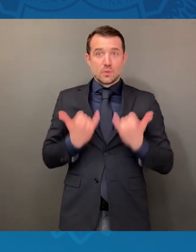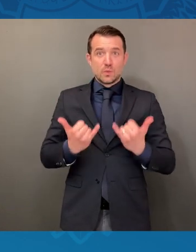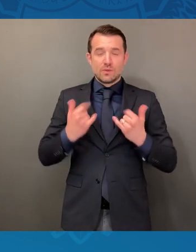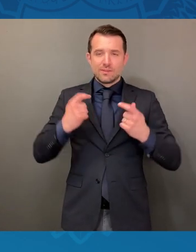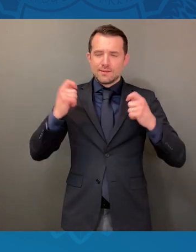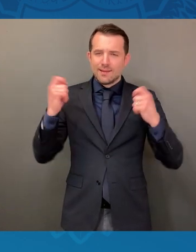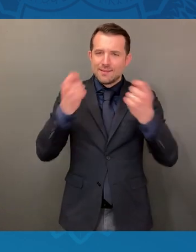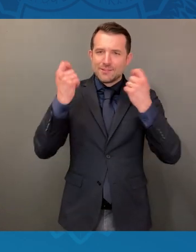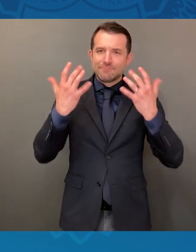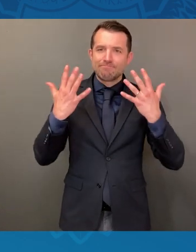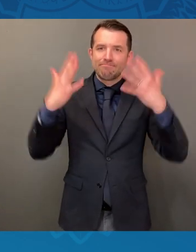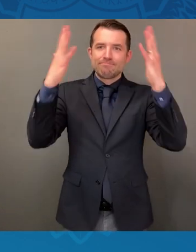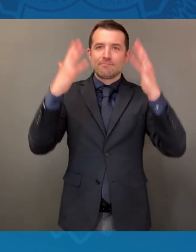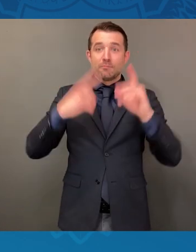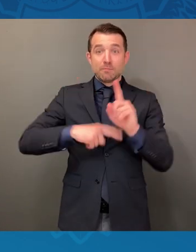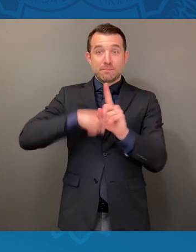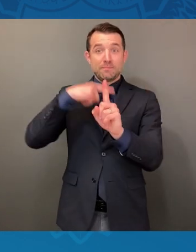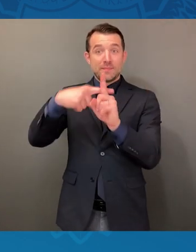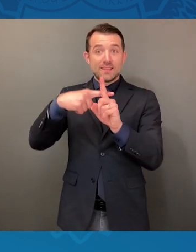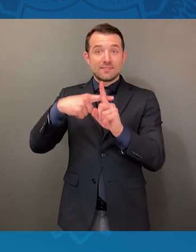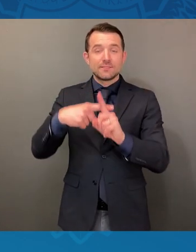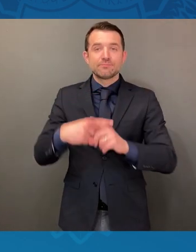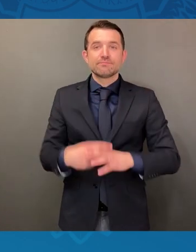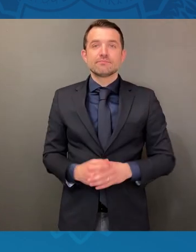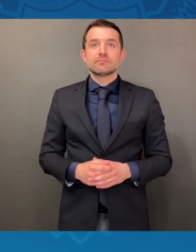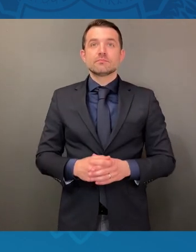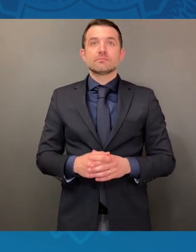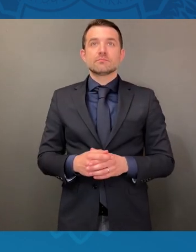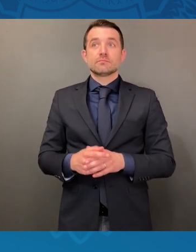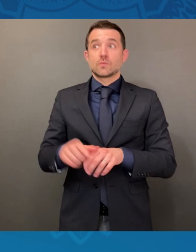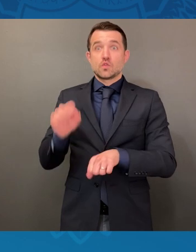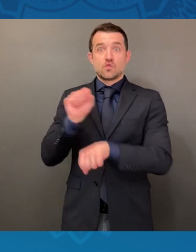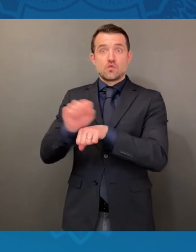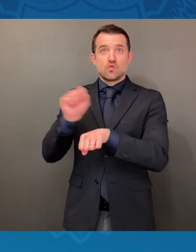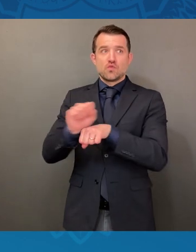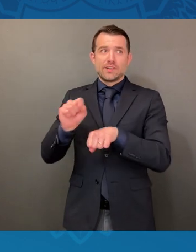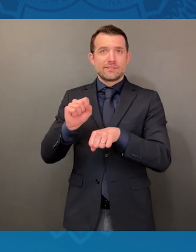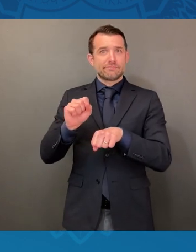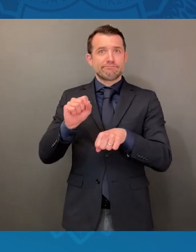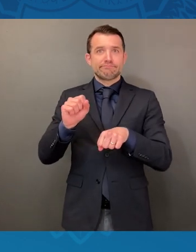to expand our work around things like climate resilience with the bipartisan infrastructure law